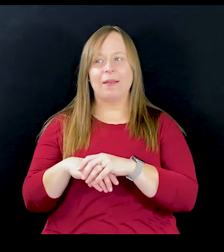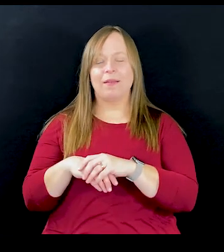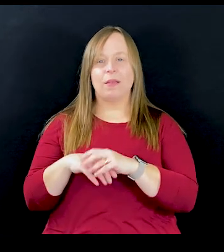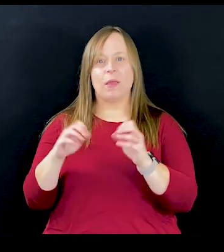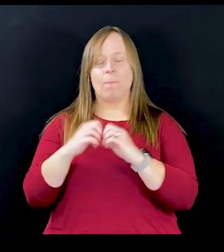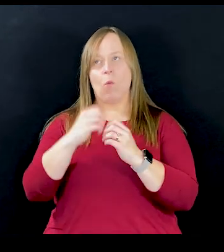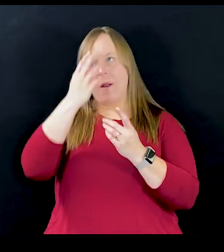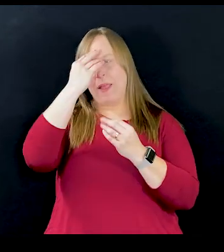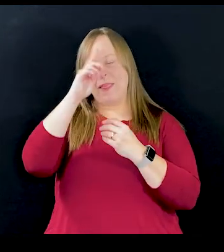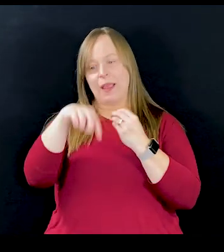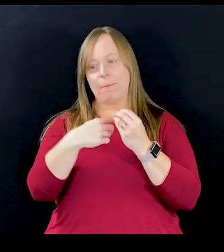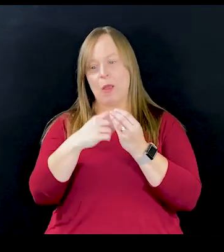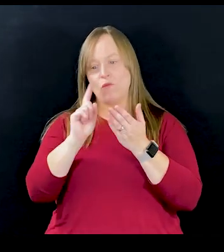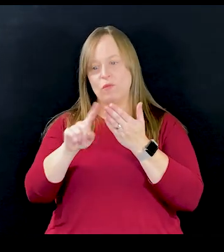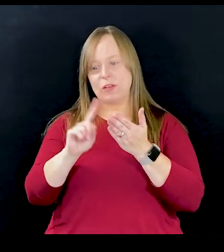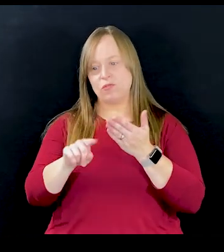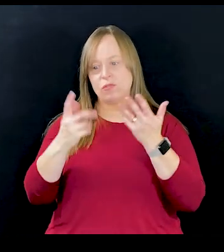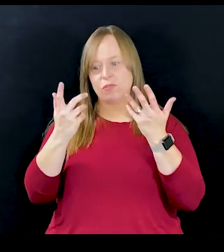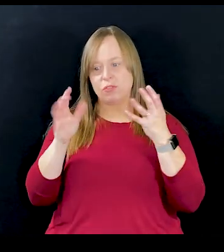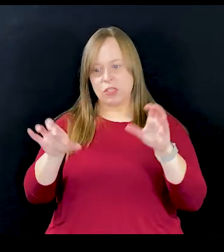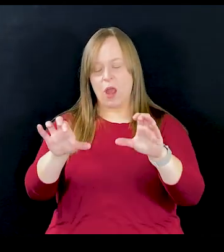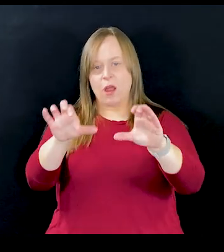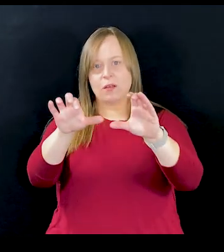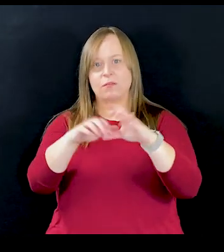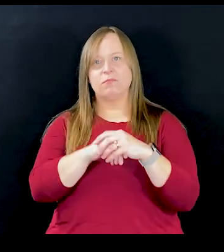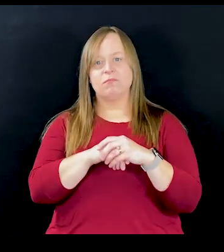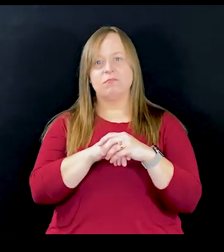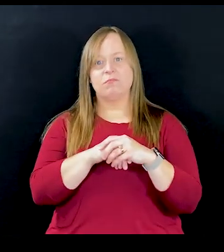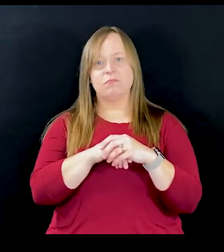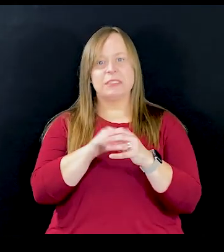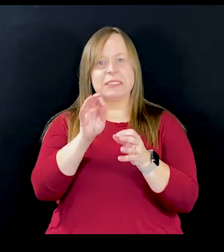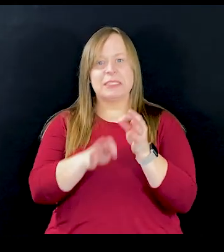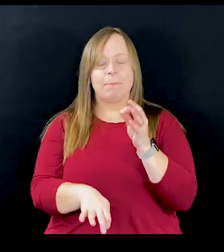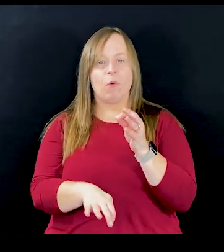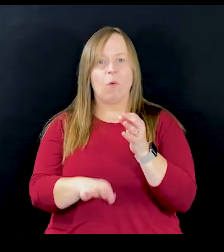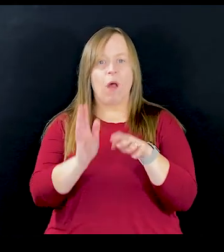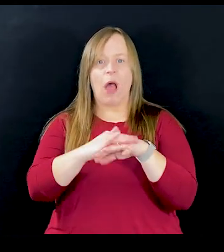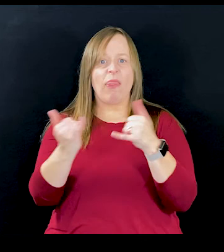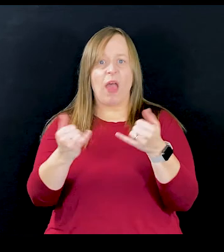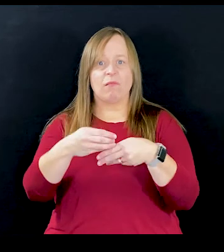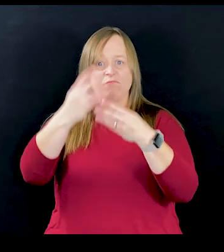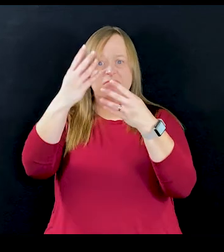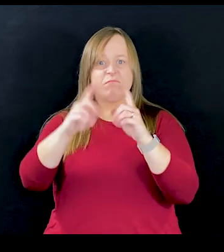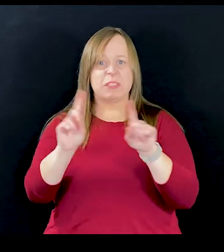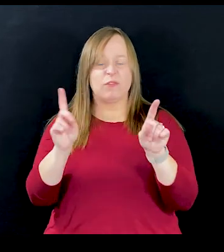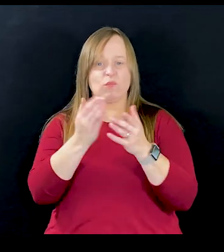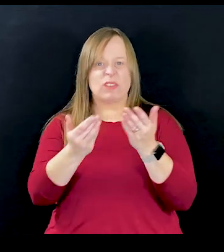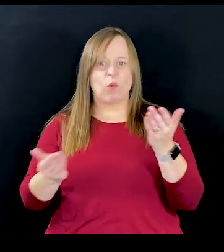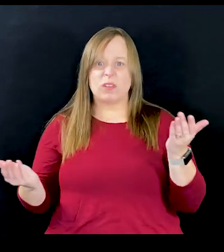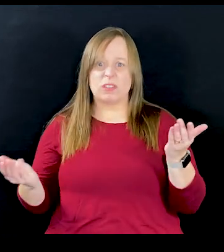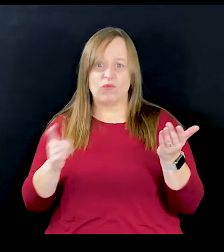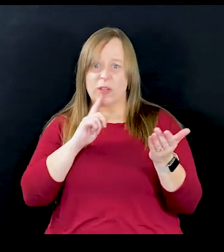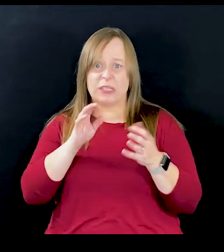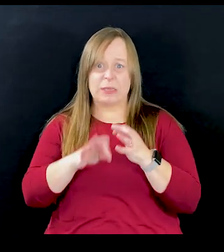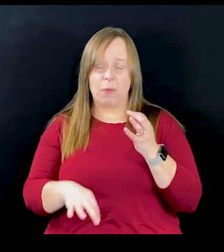The more I think the research is done. And it is as simple as just looking online at various resources.